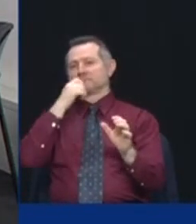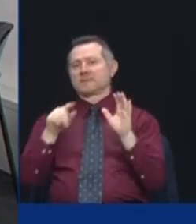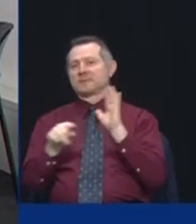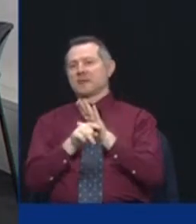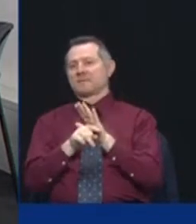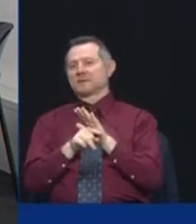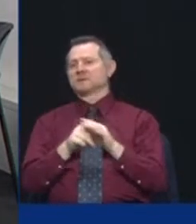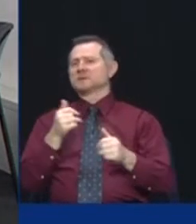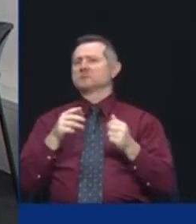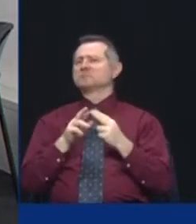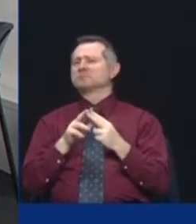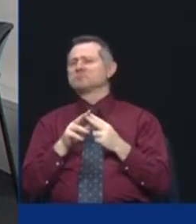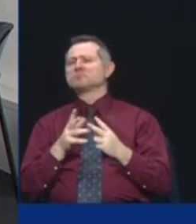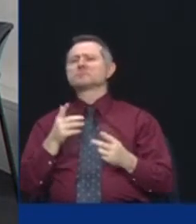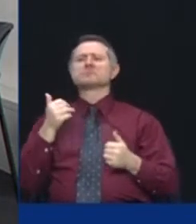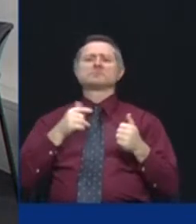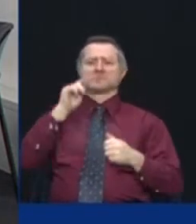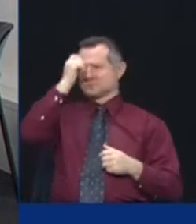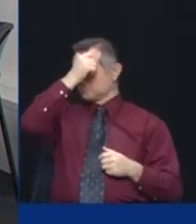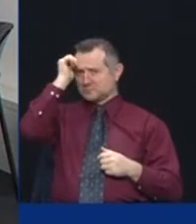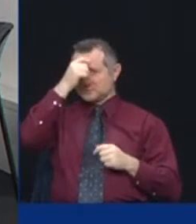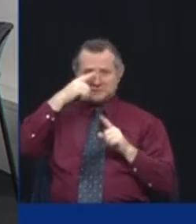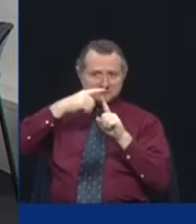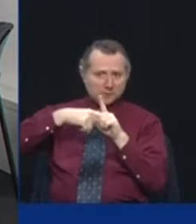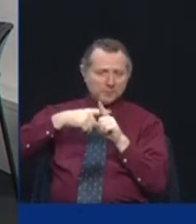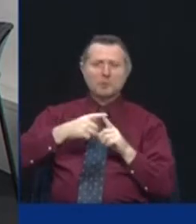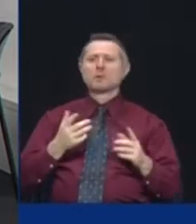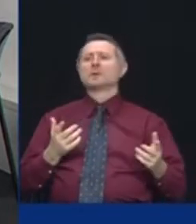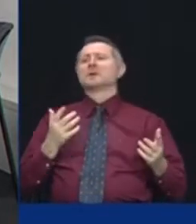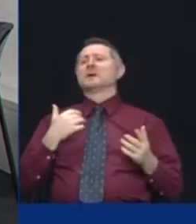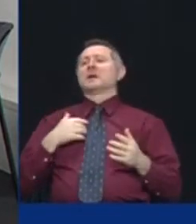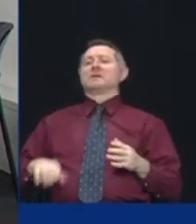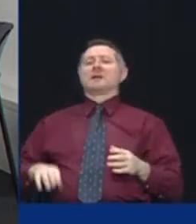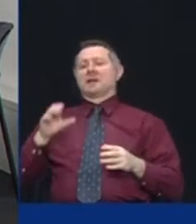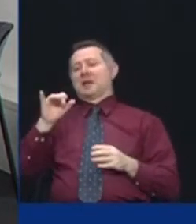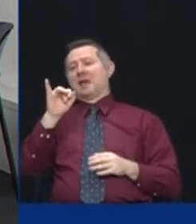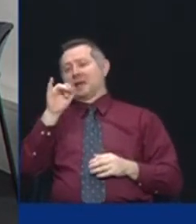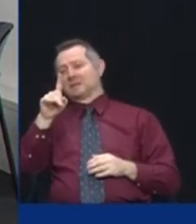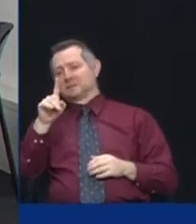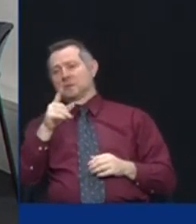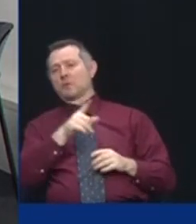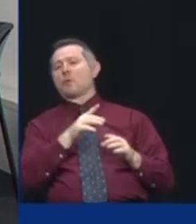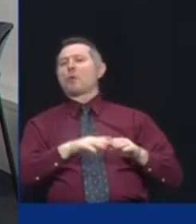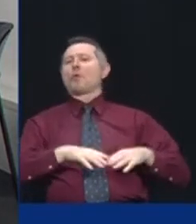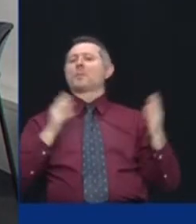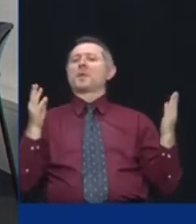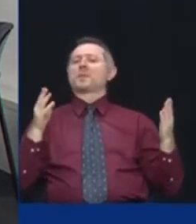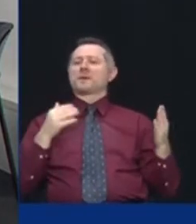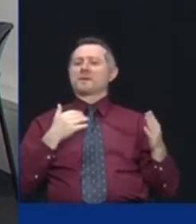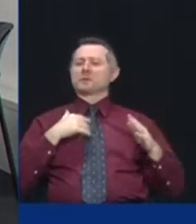AND, YOU KNOW, YOU SHOW PROOF OF VACCINATION, YOU SHOW PROOF OF A TEST. YOU GET YOUR TEMPERATURE TAKEN.